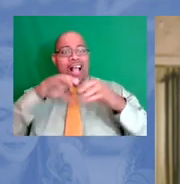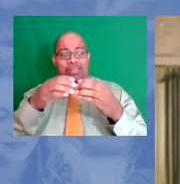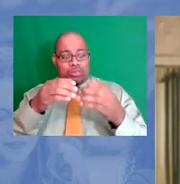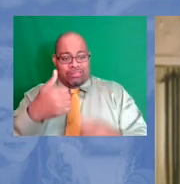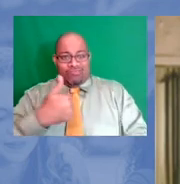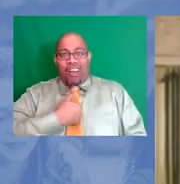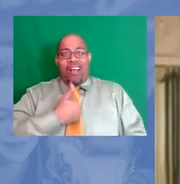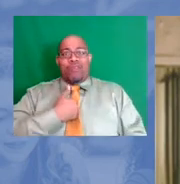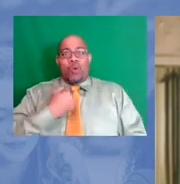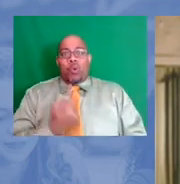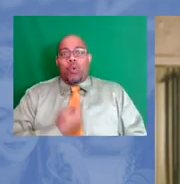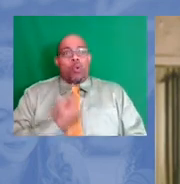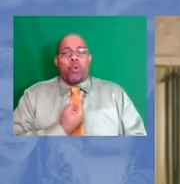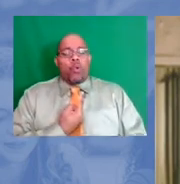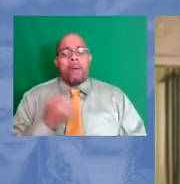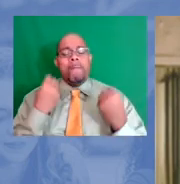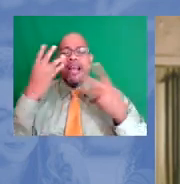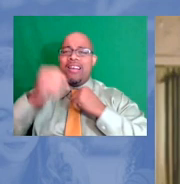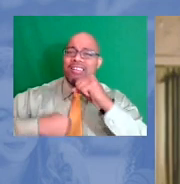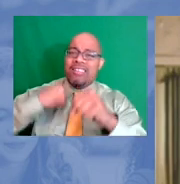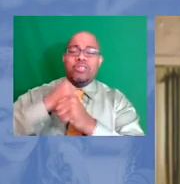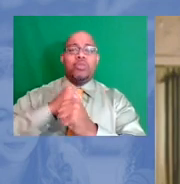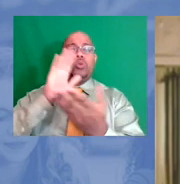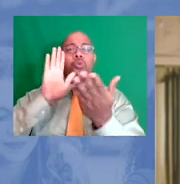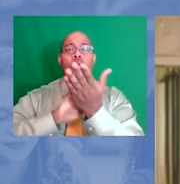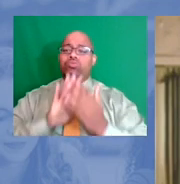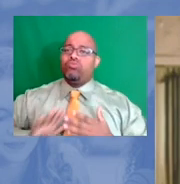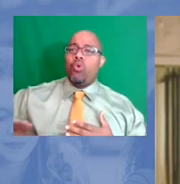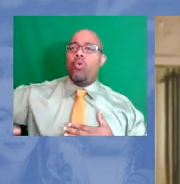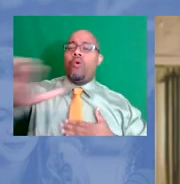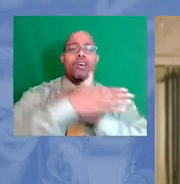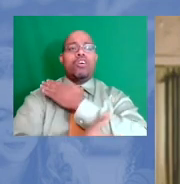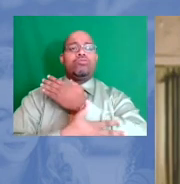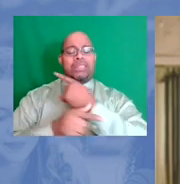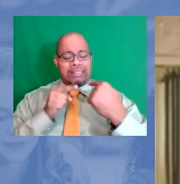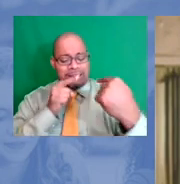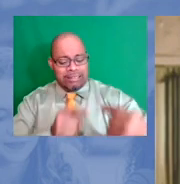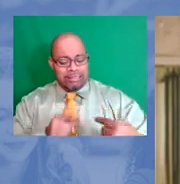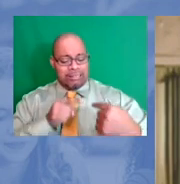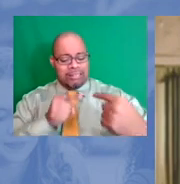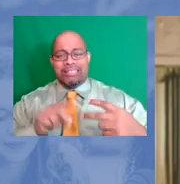FOR MANY YEARS, SCHOOLS ACROSS THE COUNTRY HAVE GRAPPLED WITH ISSUES OF INEQUITY ESPECIALLY